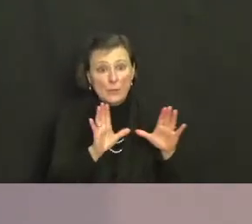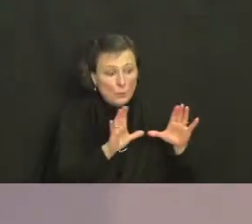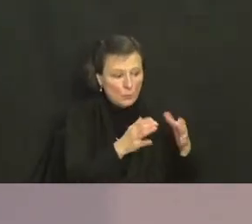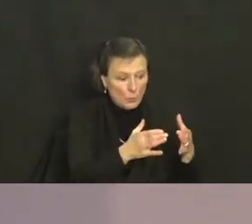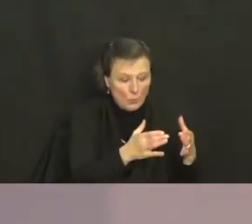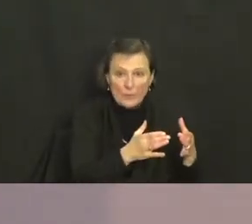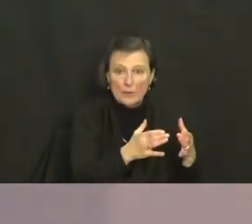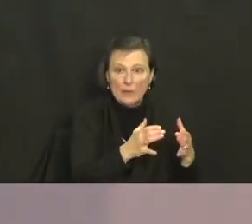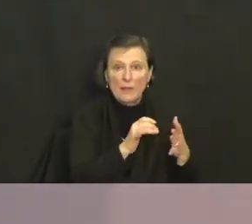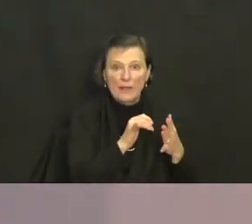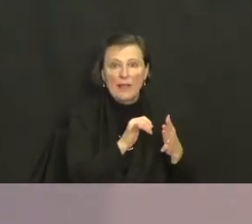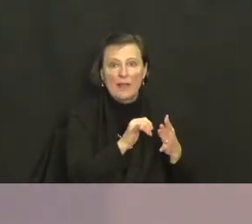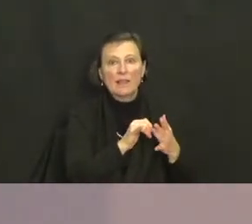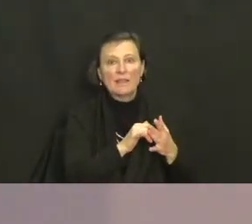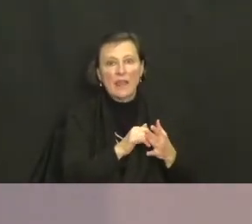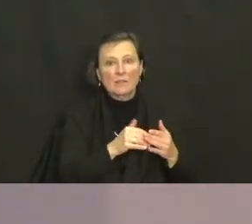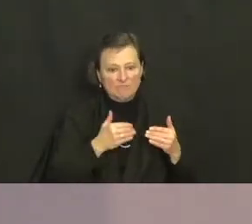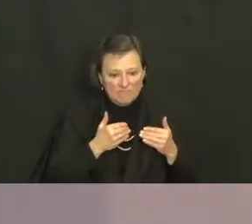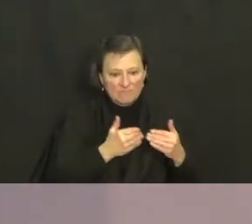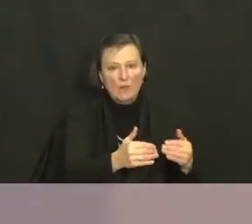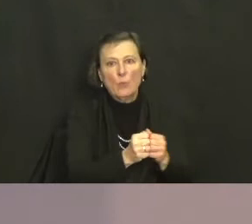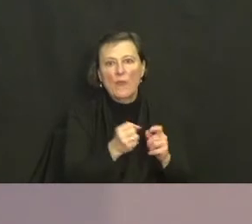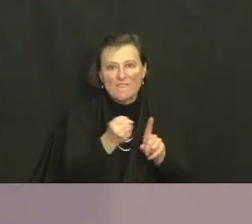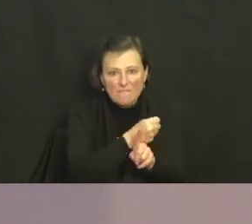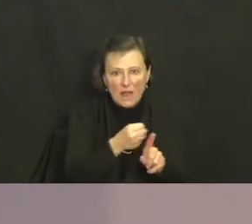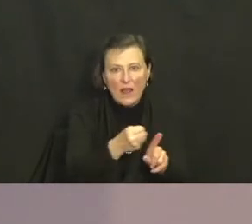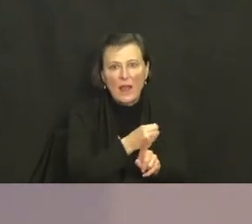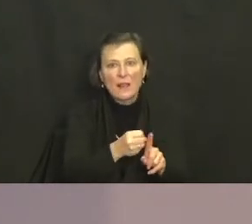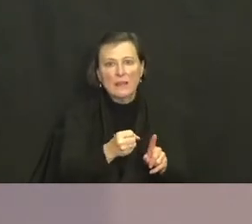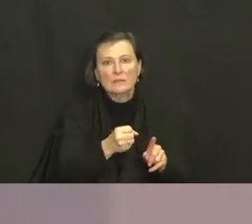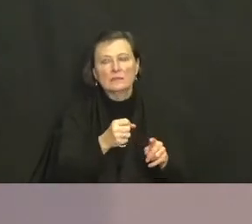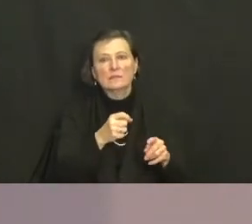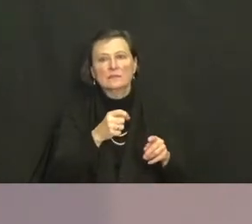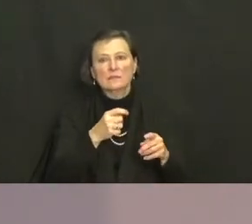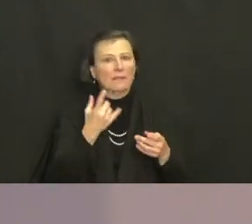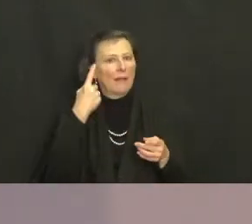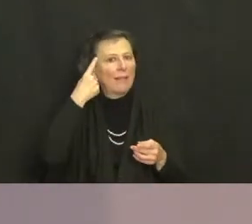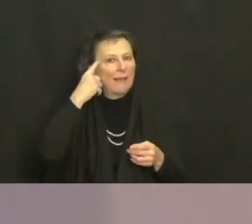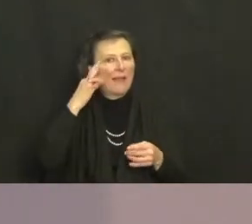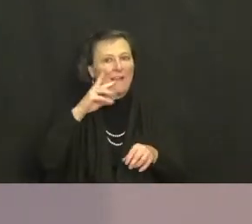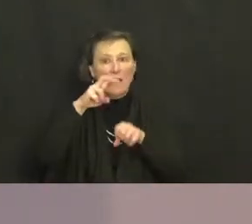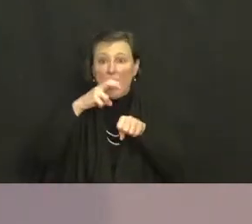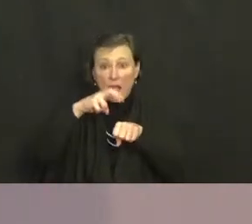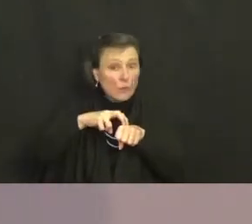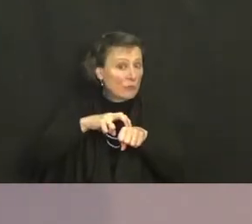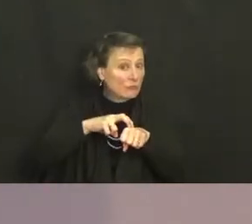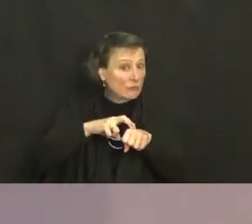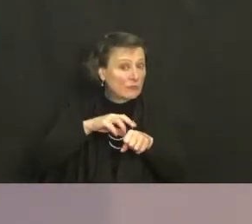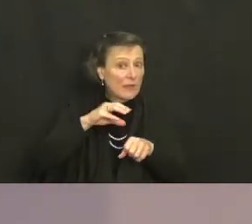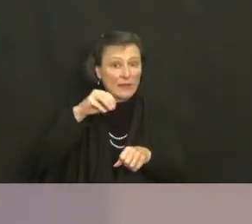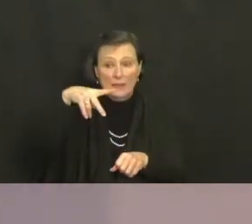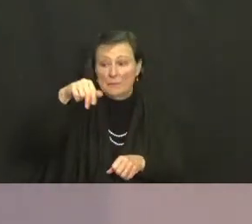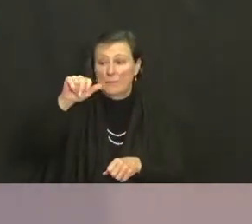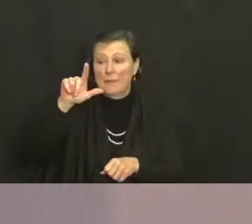resort to violence, to fight against injustice, I think of the Irish and the Palestinians for example.